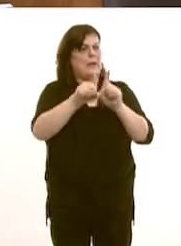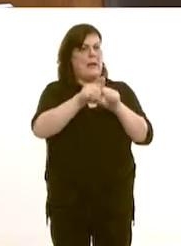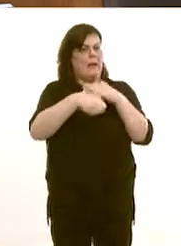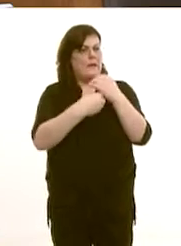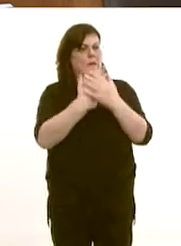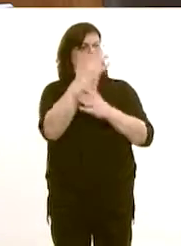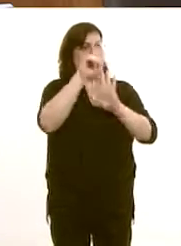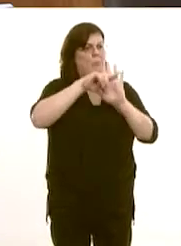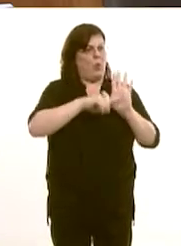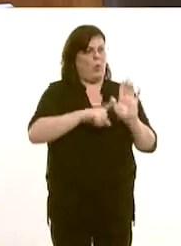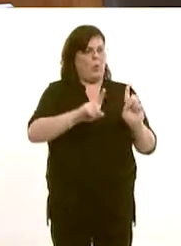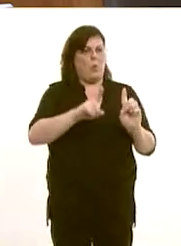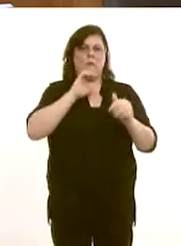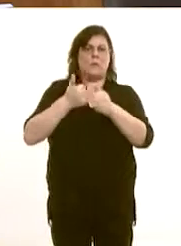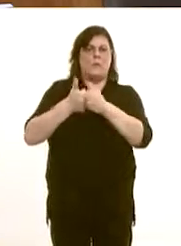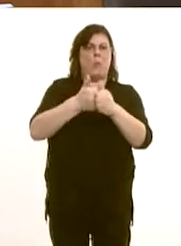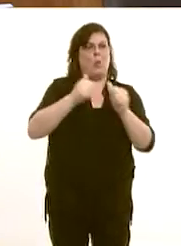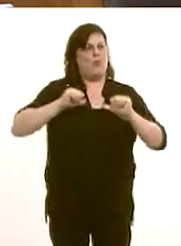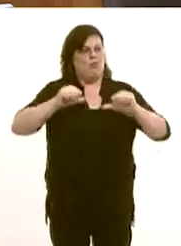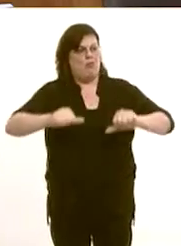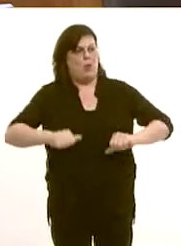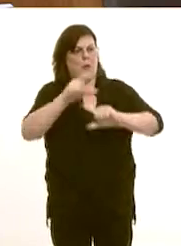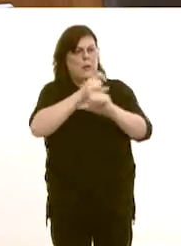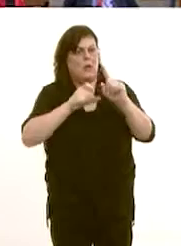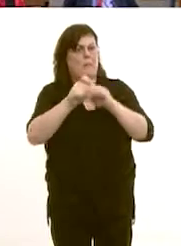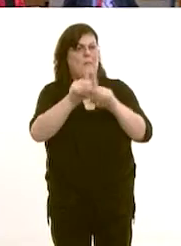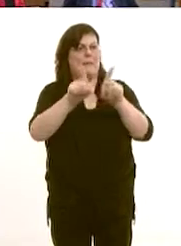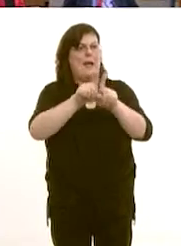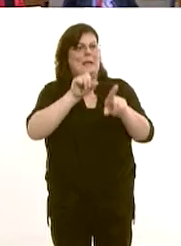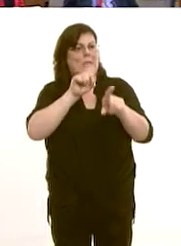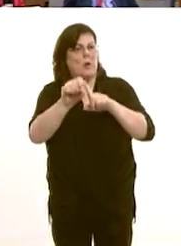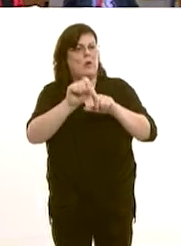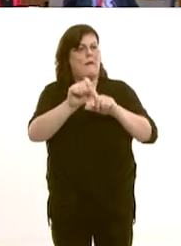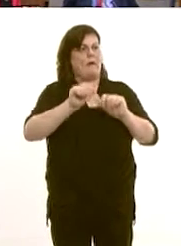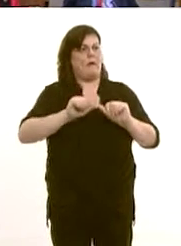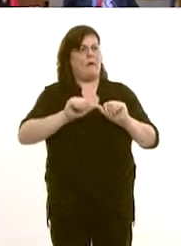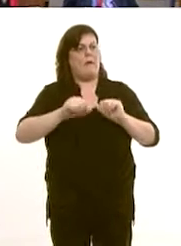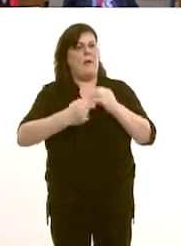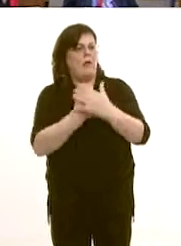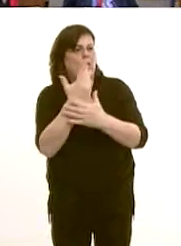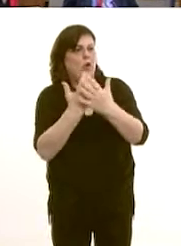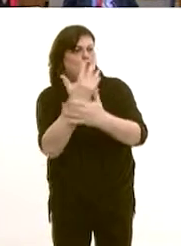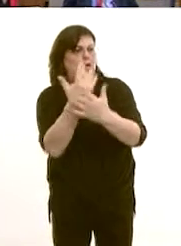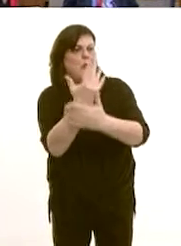is to support the rural economy, and in particular agriculture, through a period of significant change. Llyr Gruffydd: Thank you for that response.